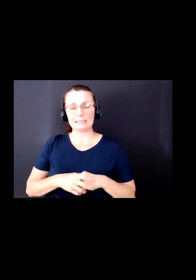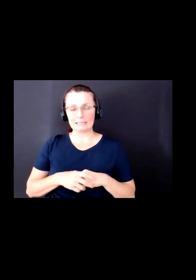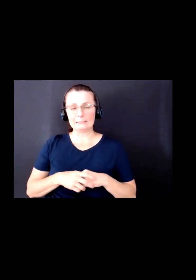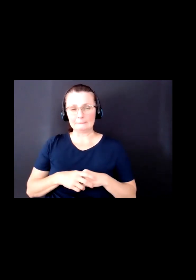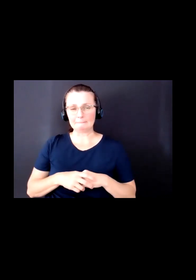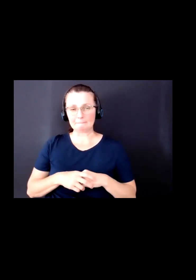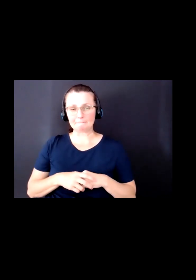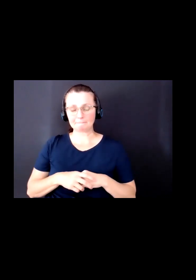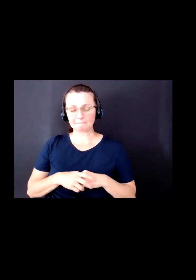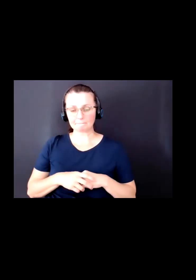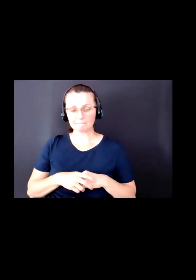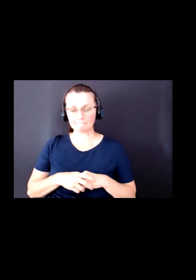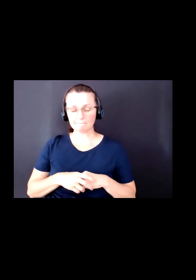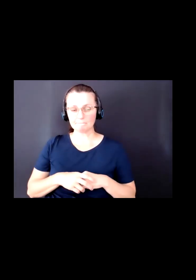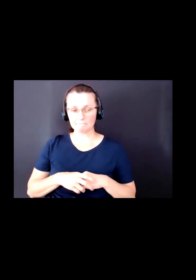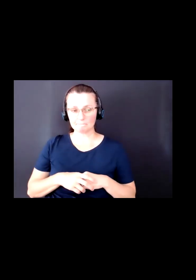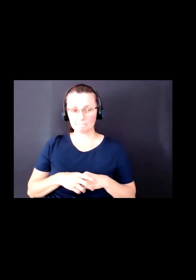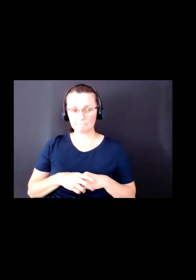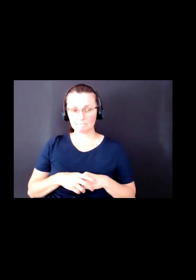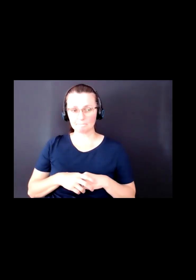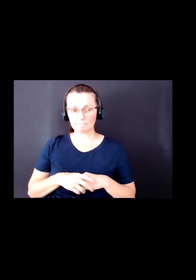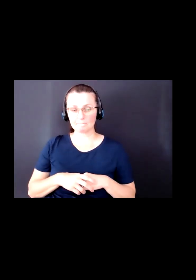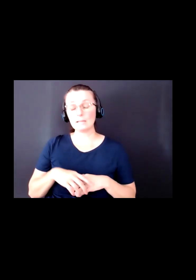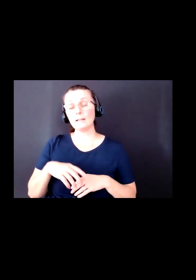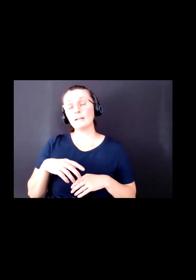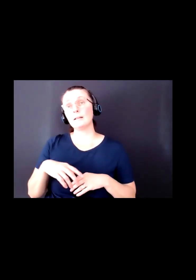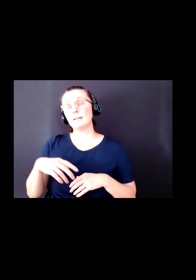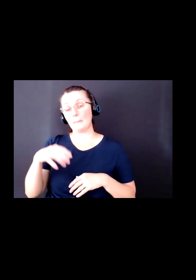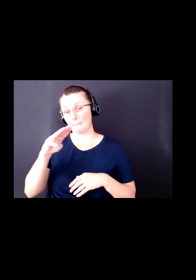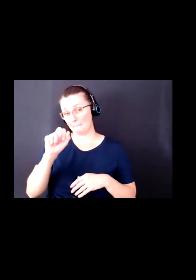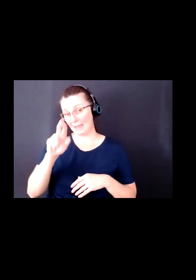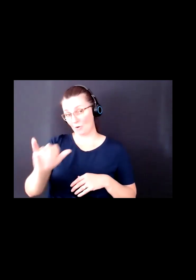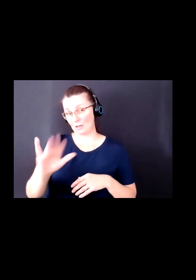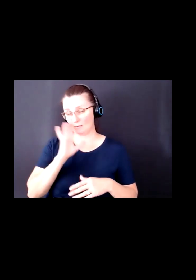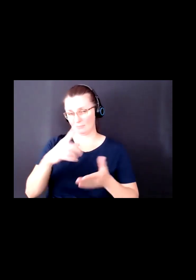timely today, and I -- Mary will talk a little more about the grant